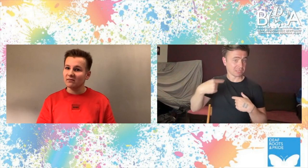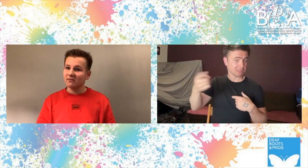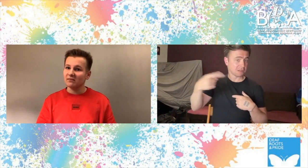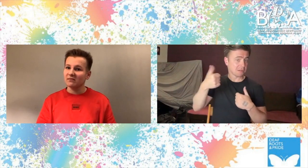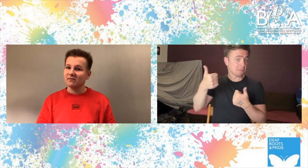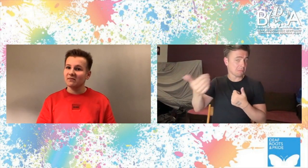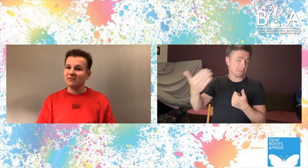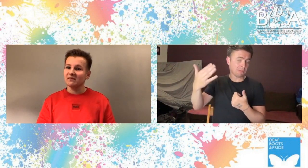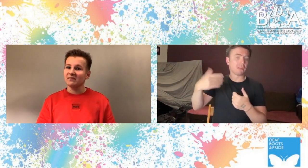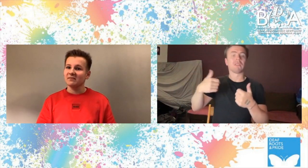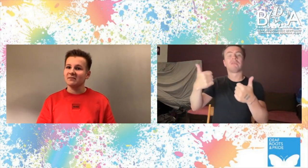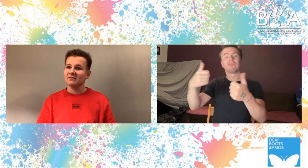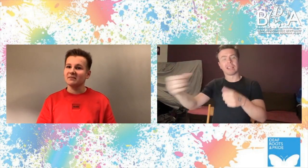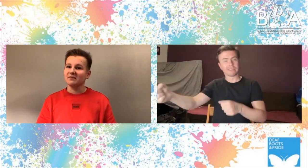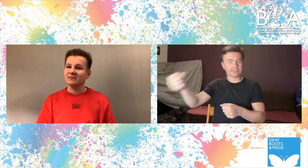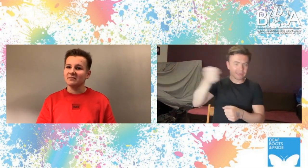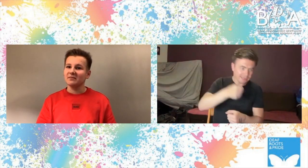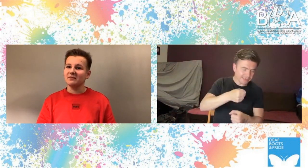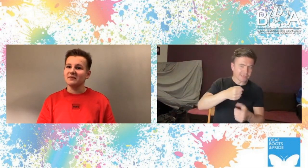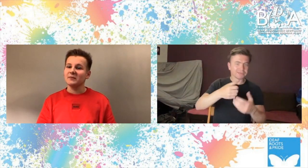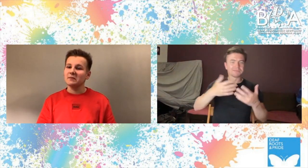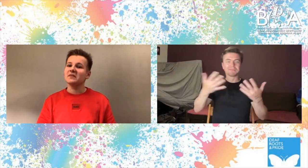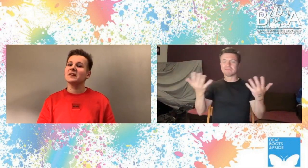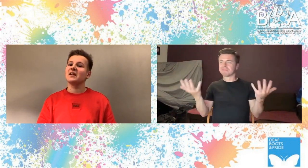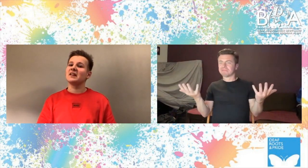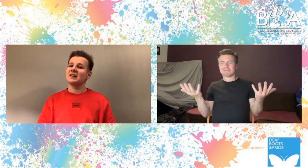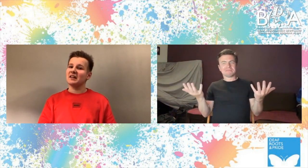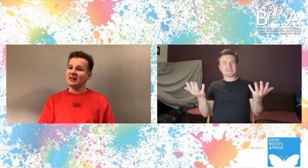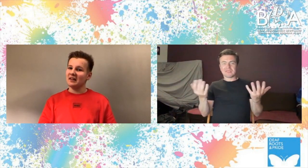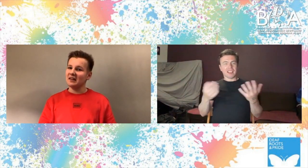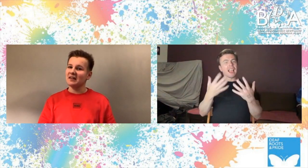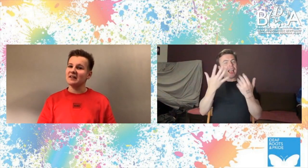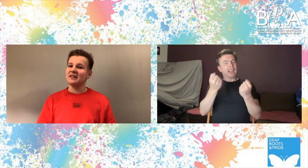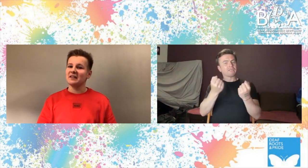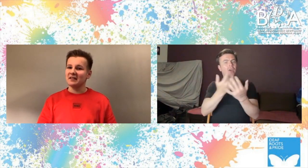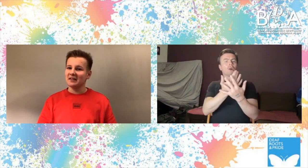and ask them if they would like to come along and audition for this film.